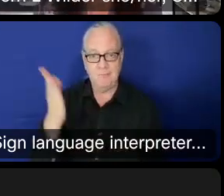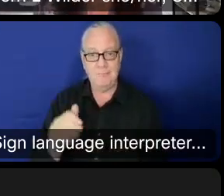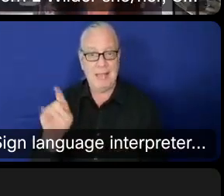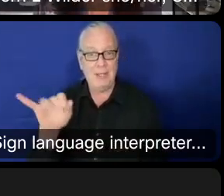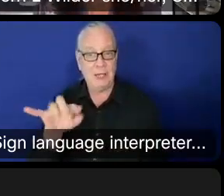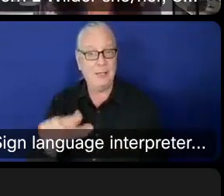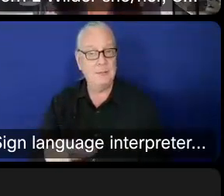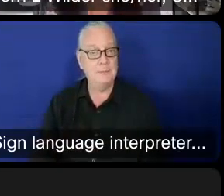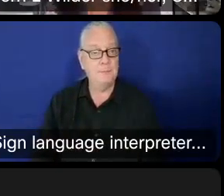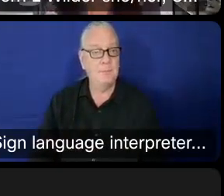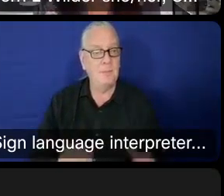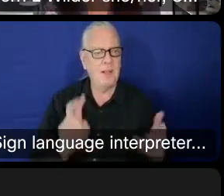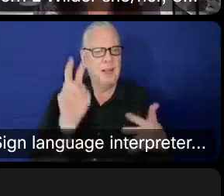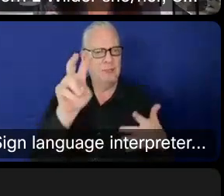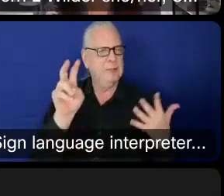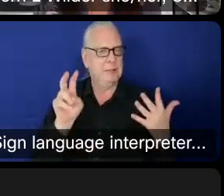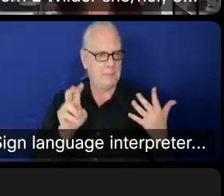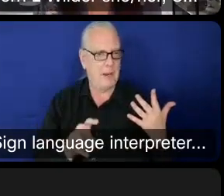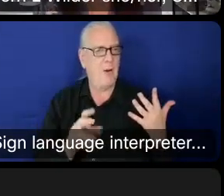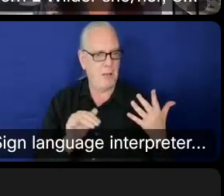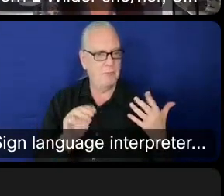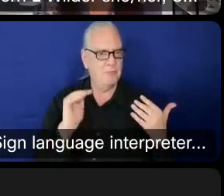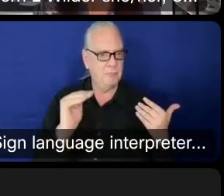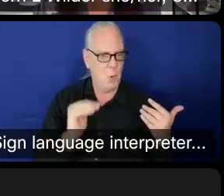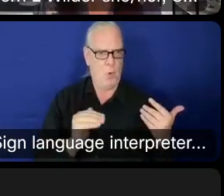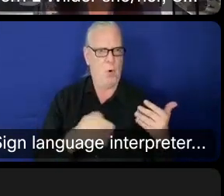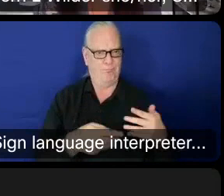scroll on down, I can finish this out. Oh wow, we've